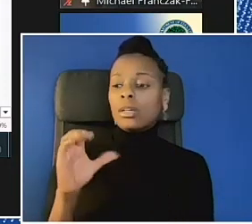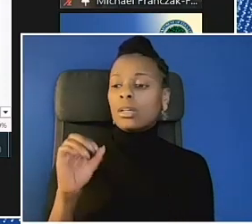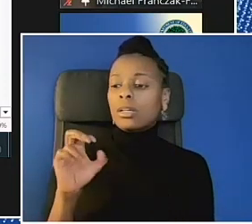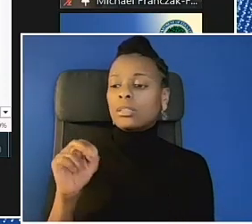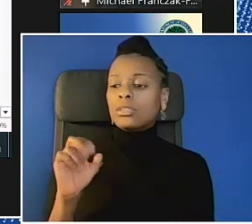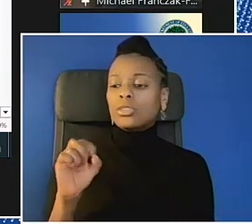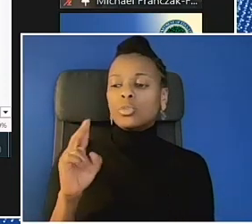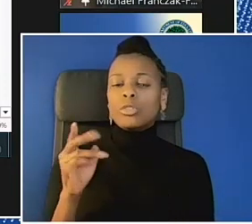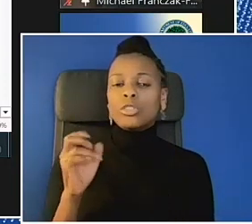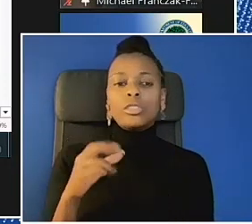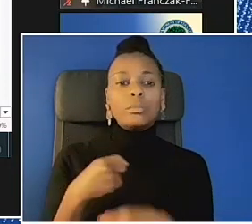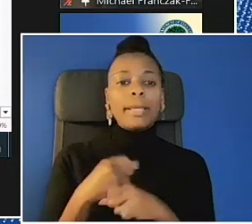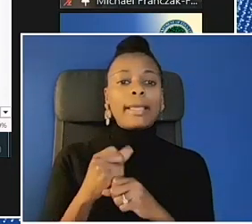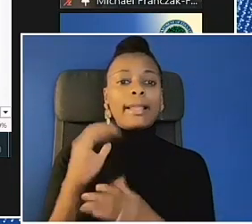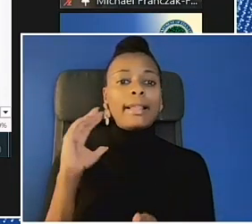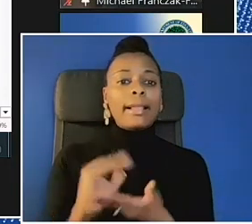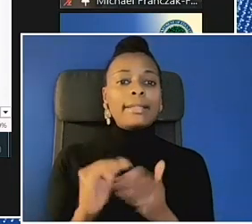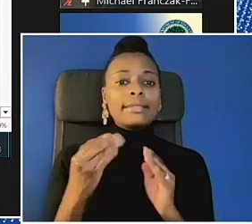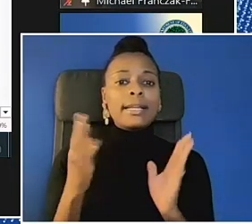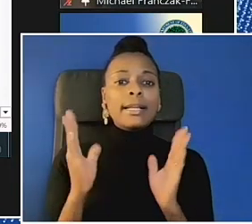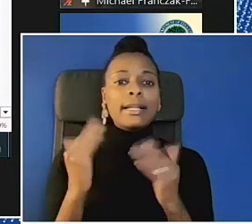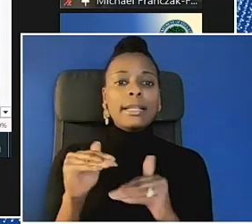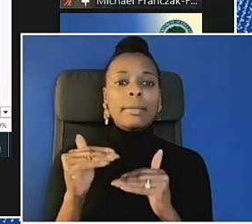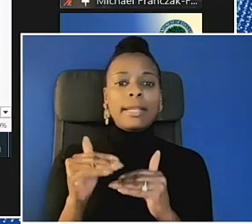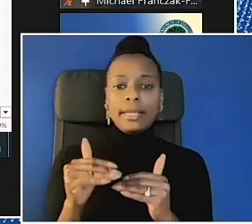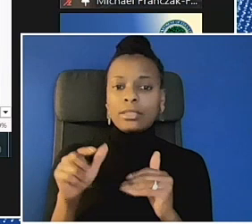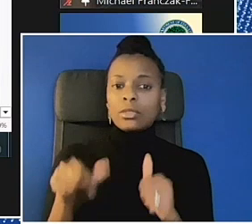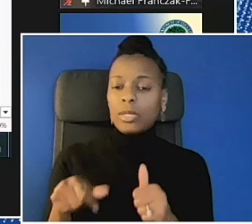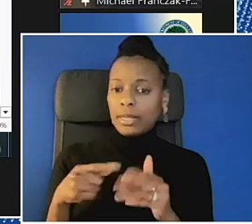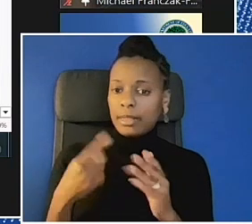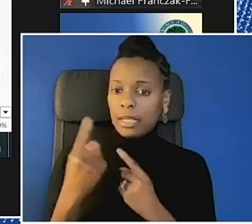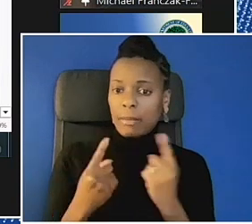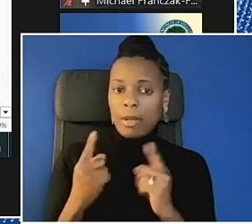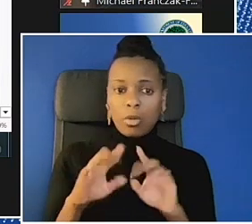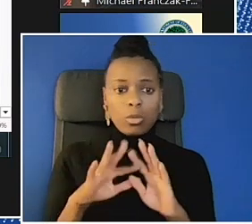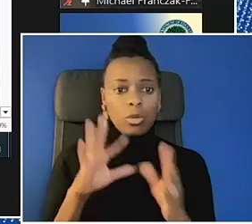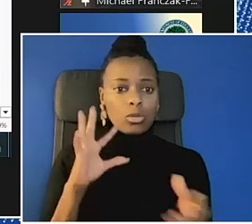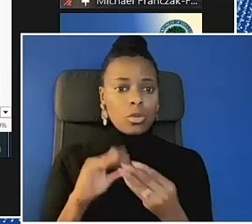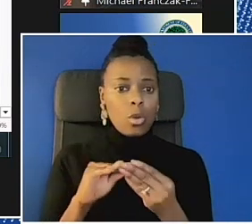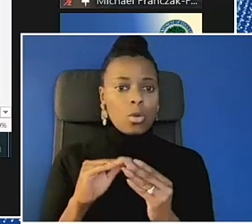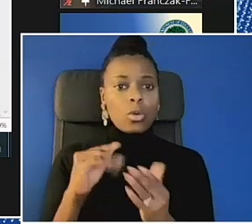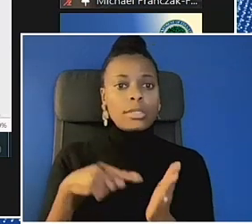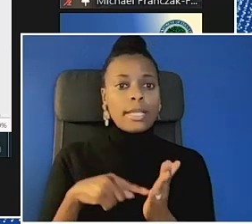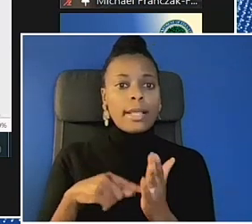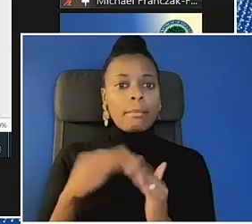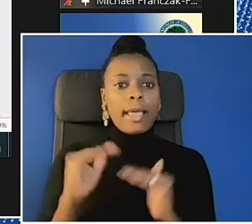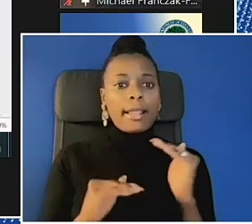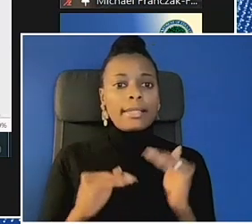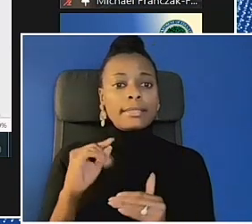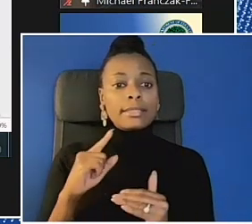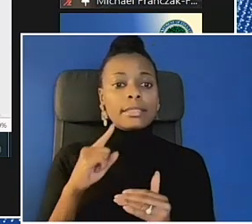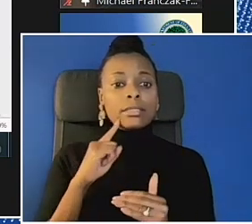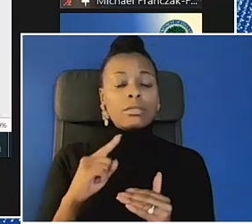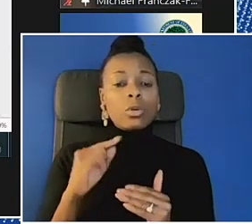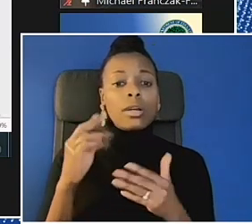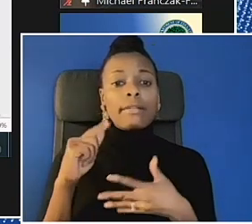consider different types of total debt balances. Fear factor seven, we received a question with regard to its reference to